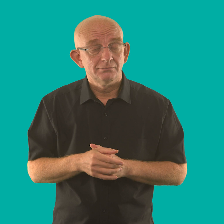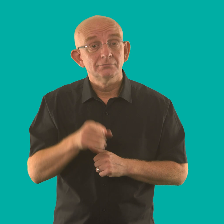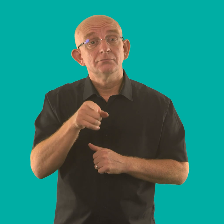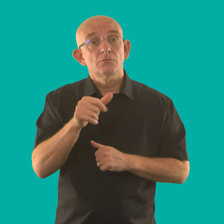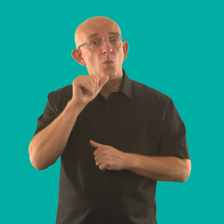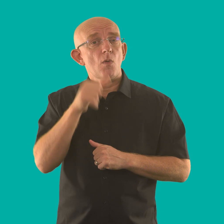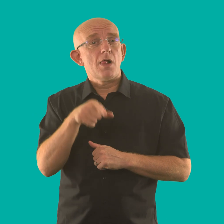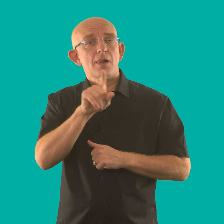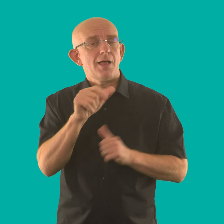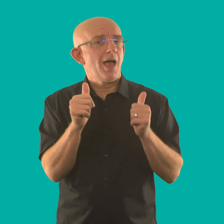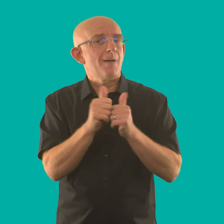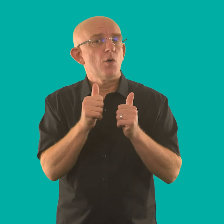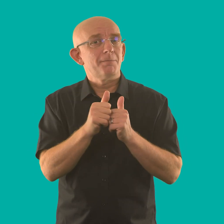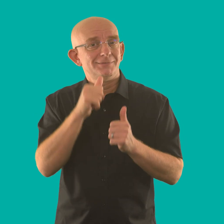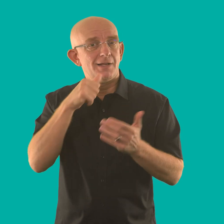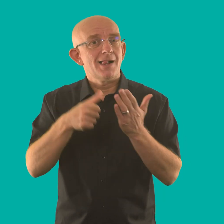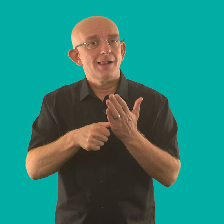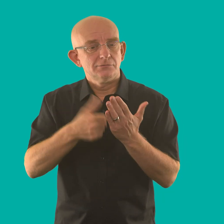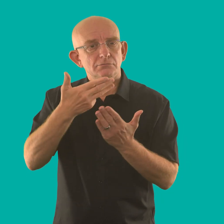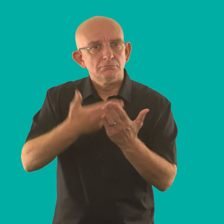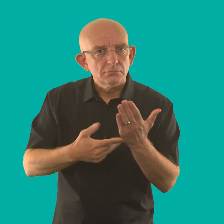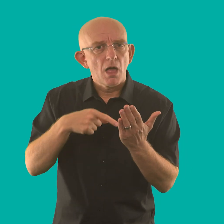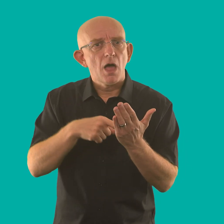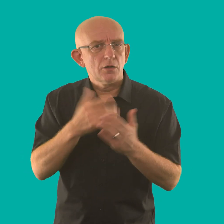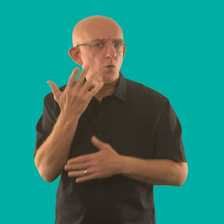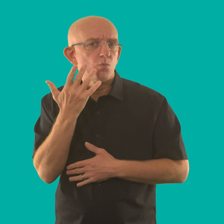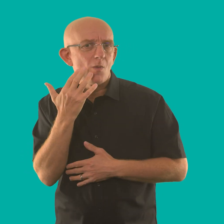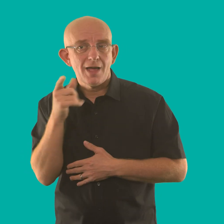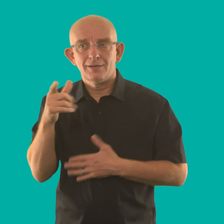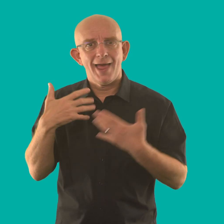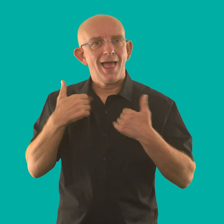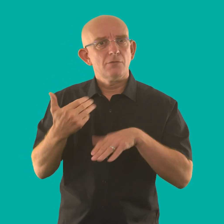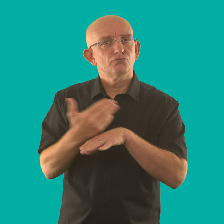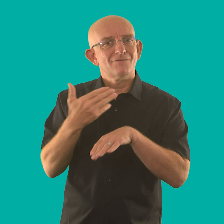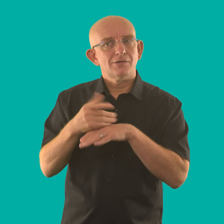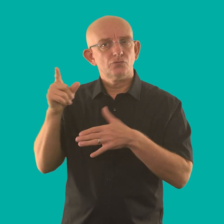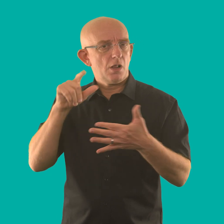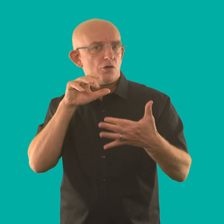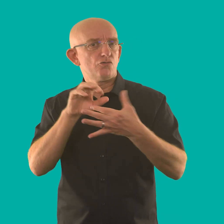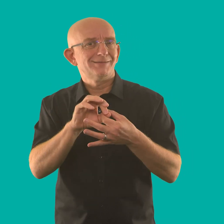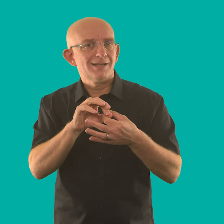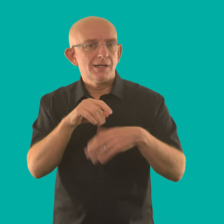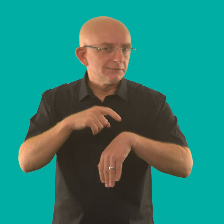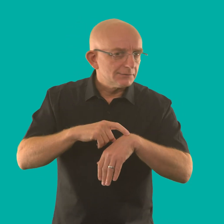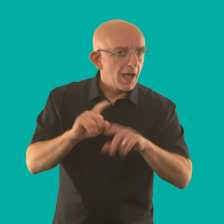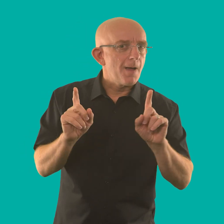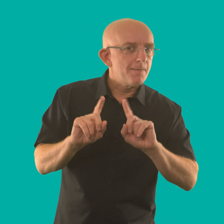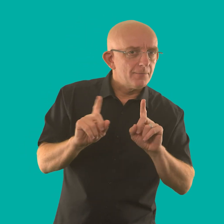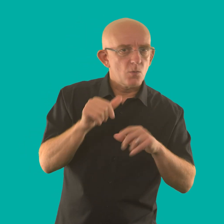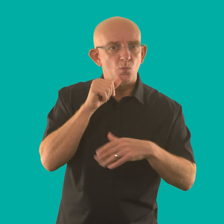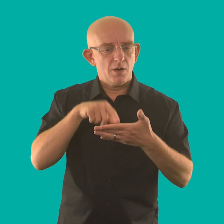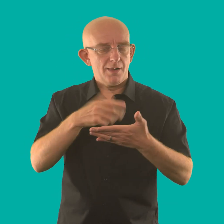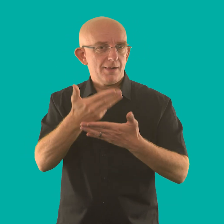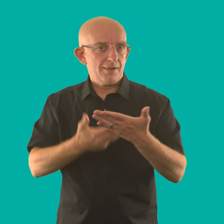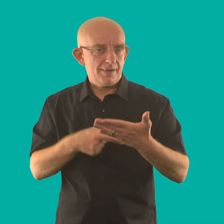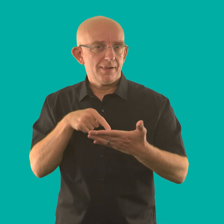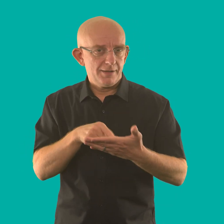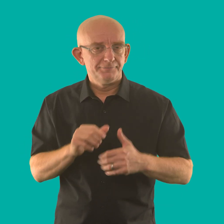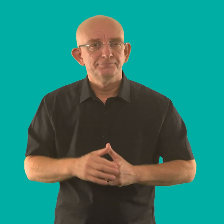You will get an appointment letter to tell you when the health professional will contact you.